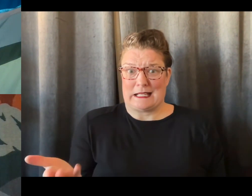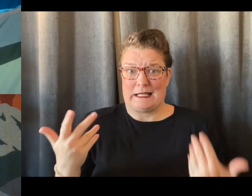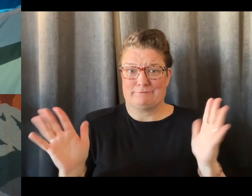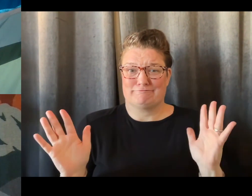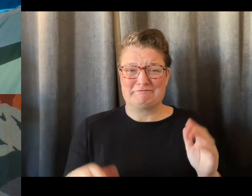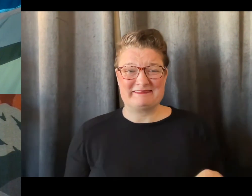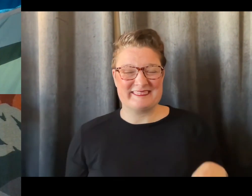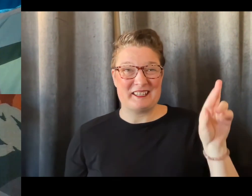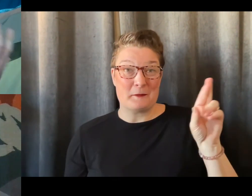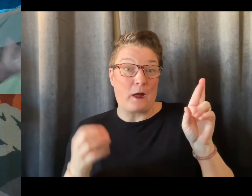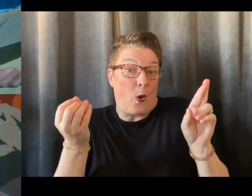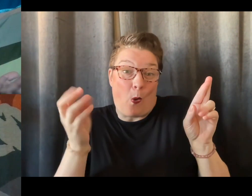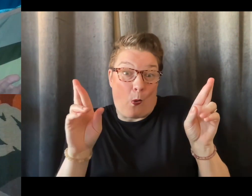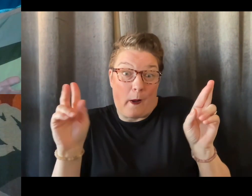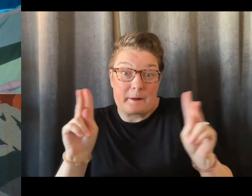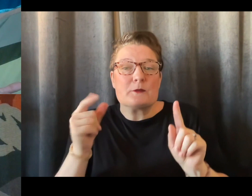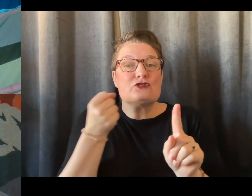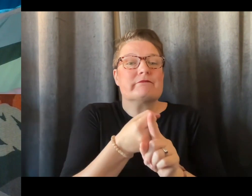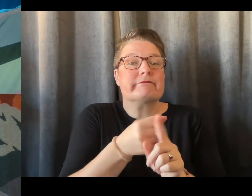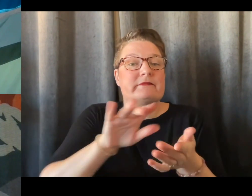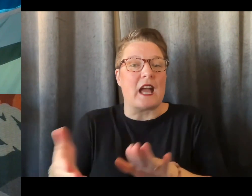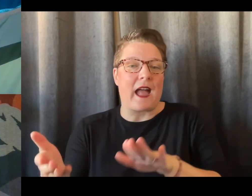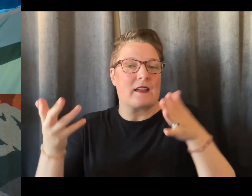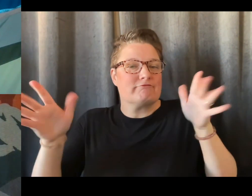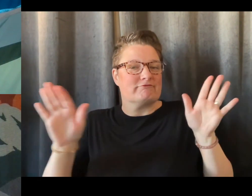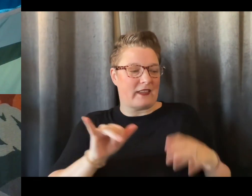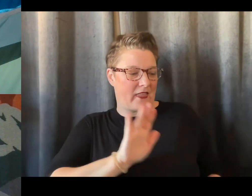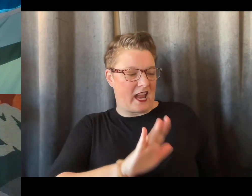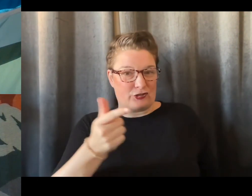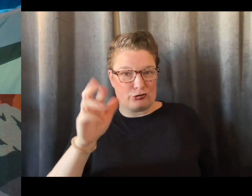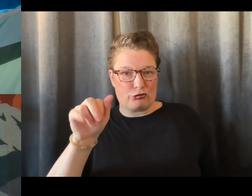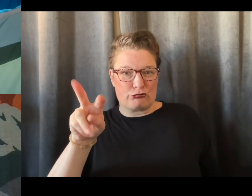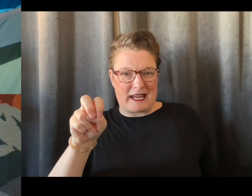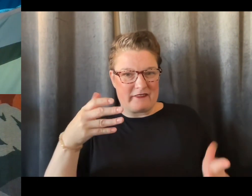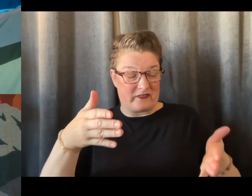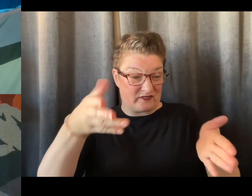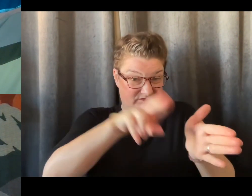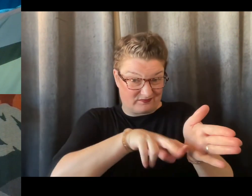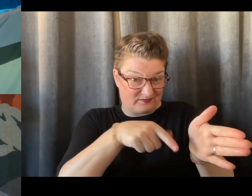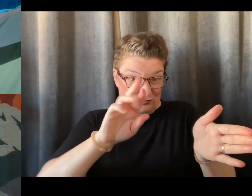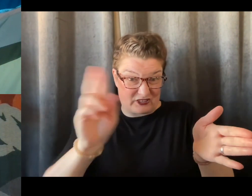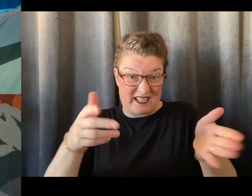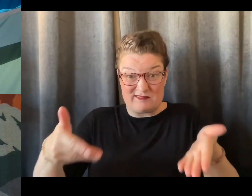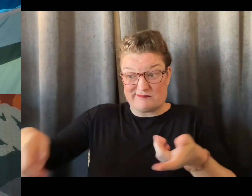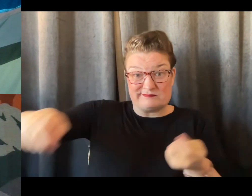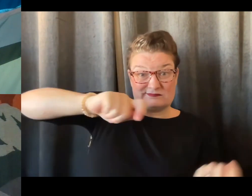Or just people just dying and then that's their grave and they cover them up. Like, yeah. Nomy: Wild. Wow. Rebekah: Yeah.